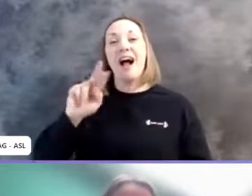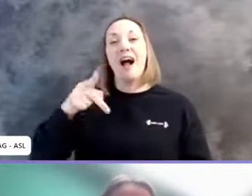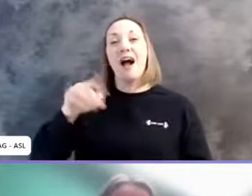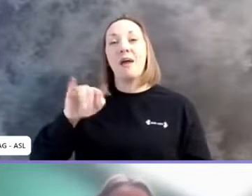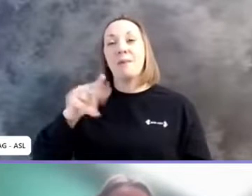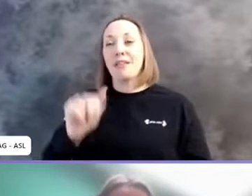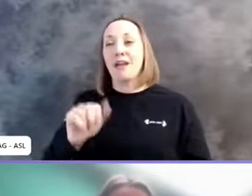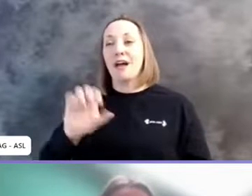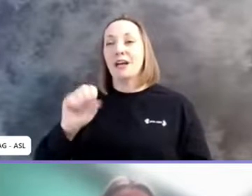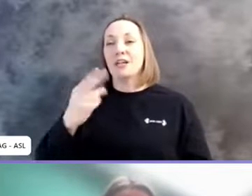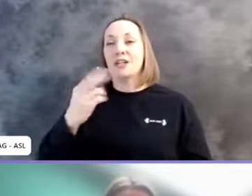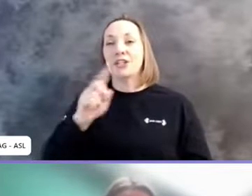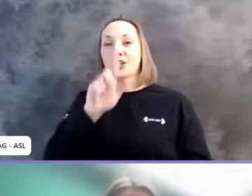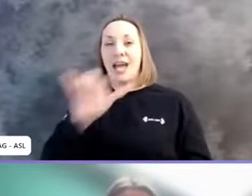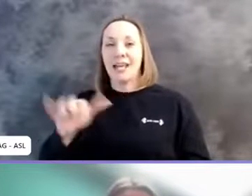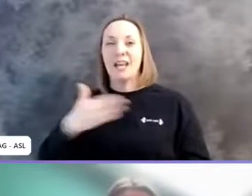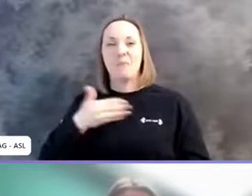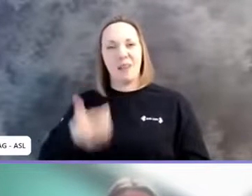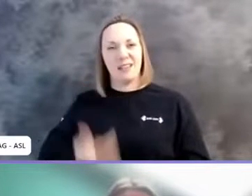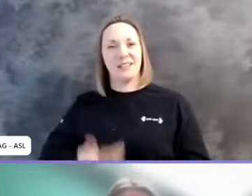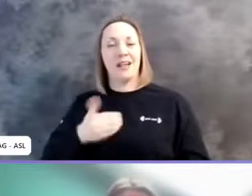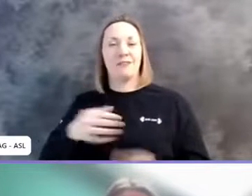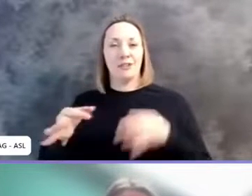much, Sarah. Let's move on to Arpitha Shetty.